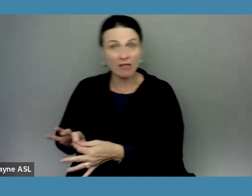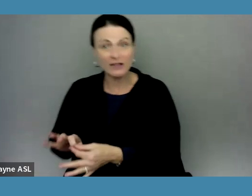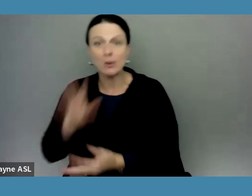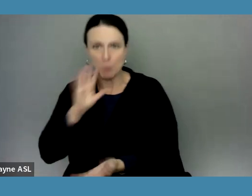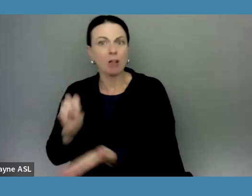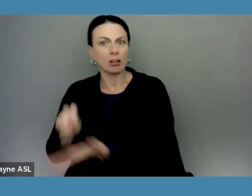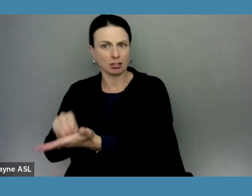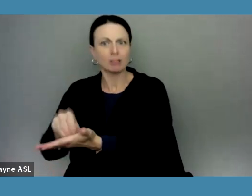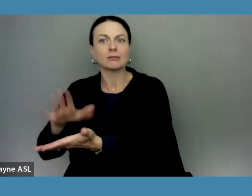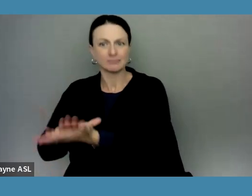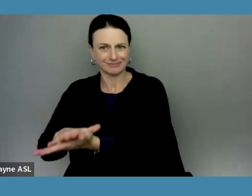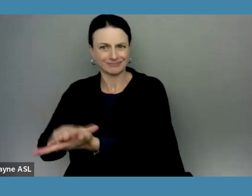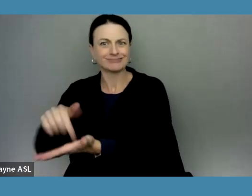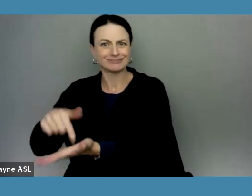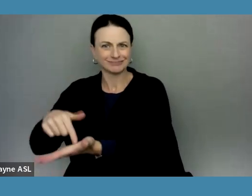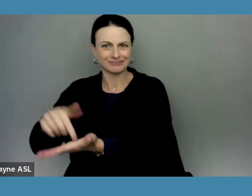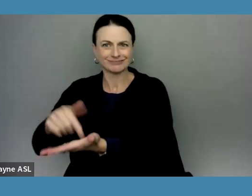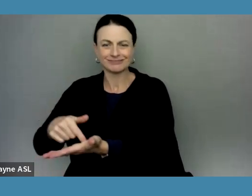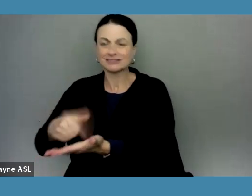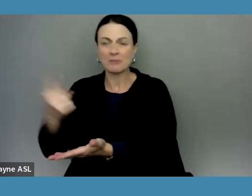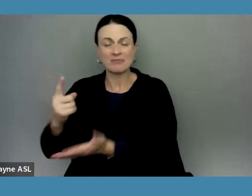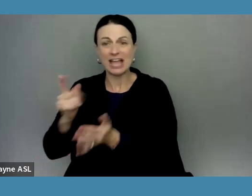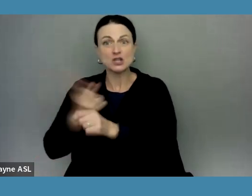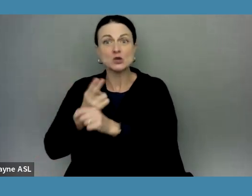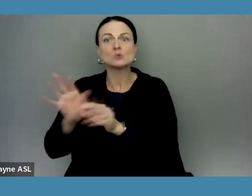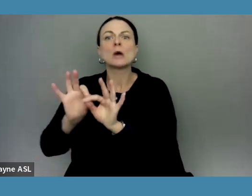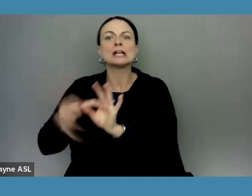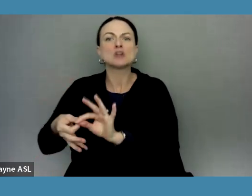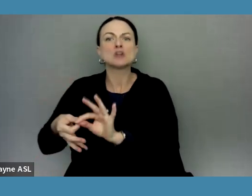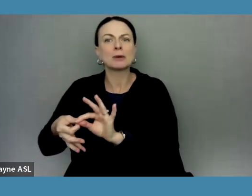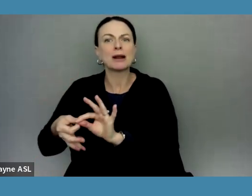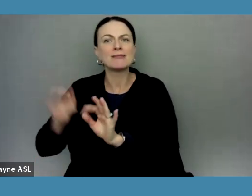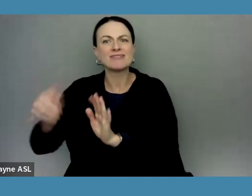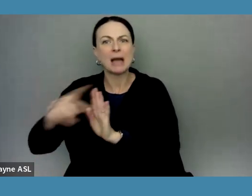that they used to interpret the issue in the fair hearing.